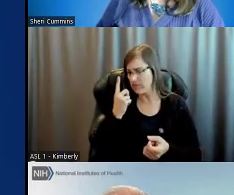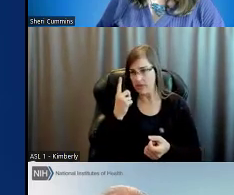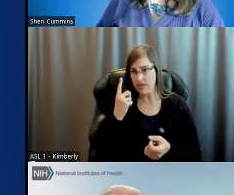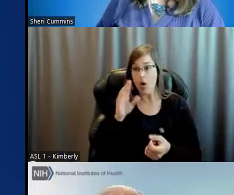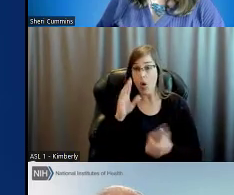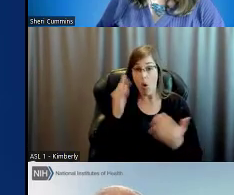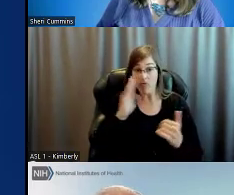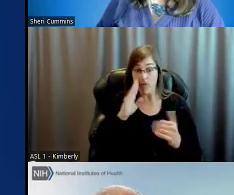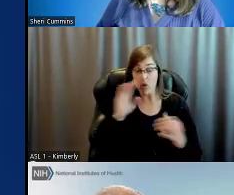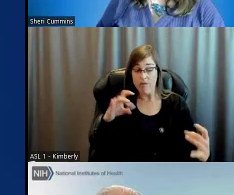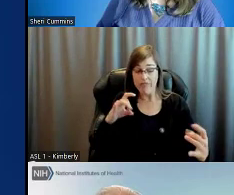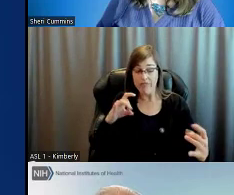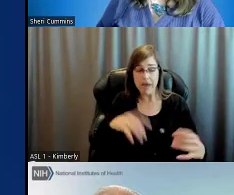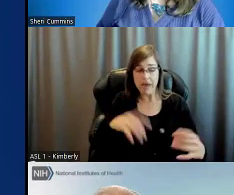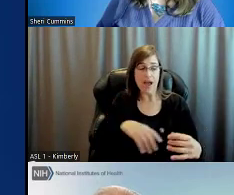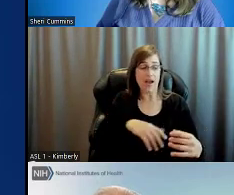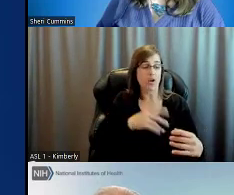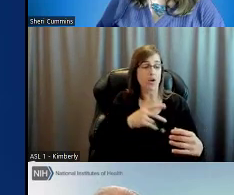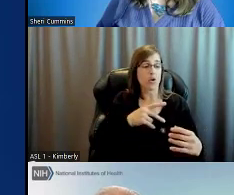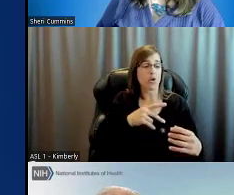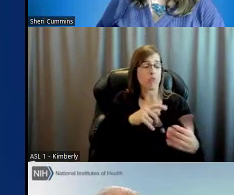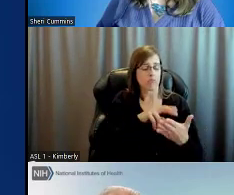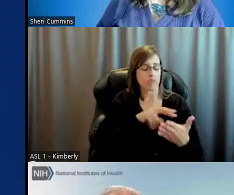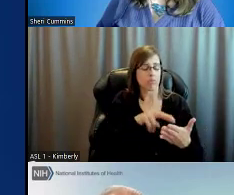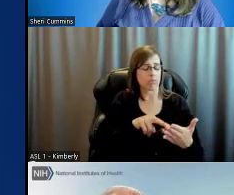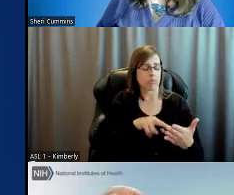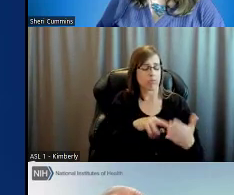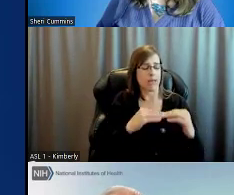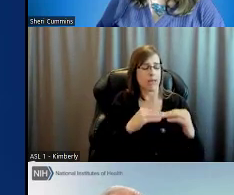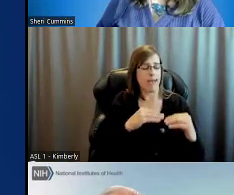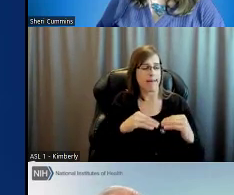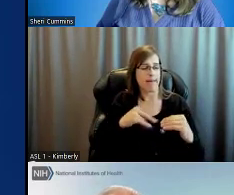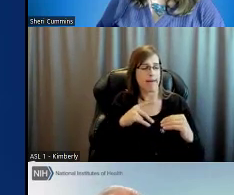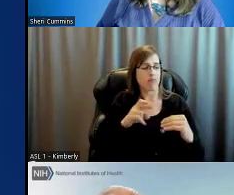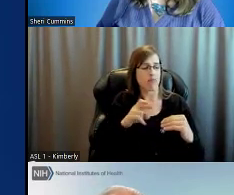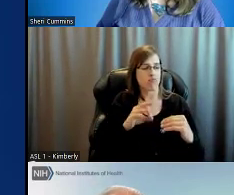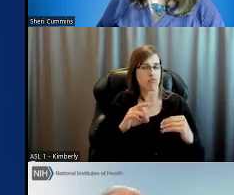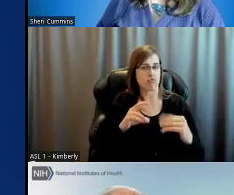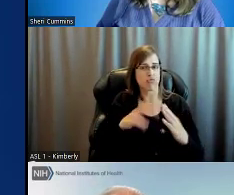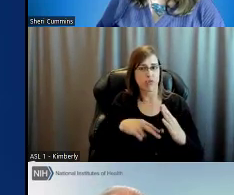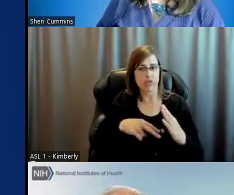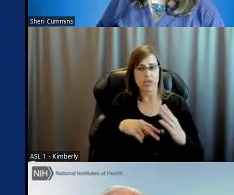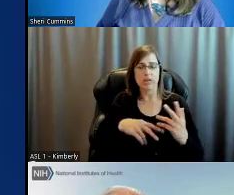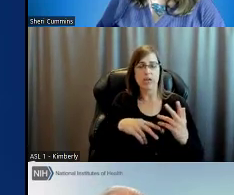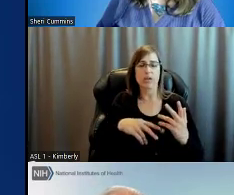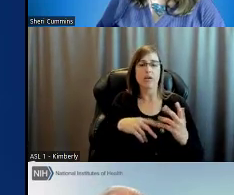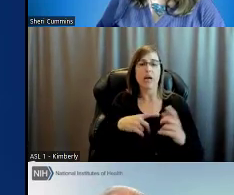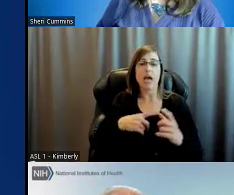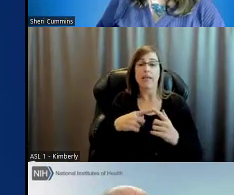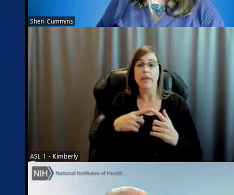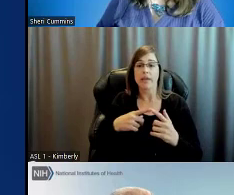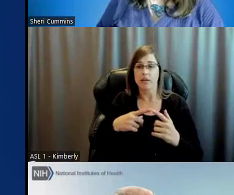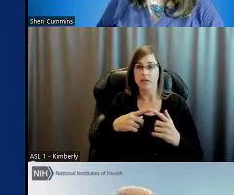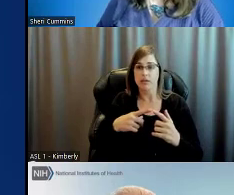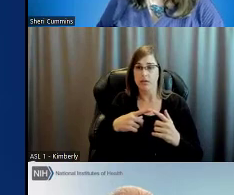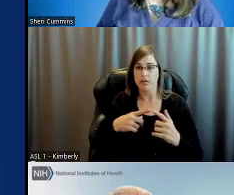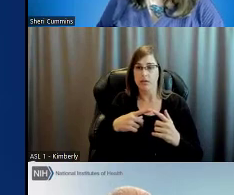They're going to proofread it for you. They're going to edit it. But one of the most important things here, you have a receipt date. There's another set of dates